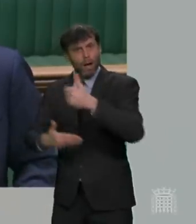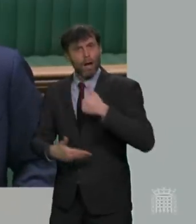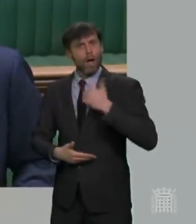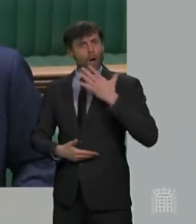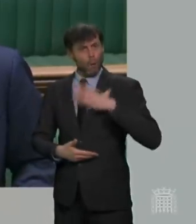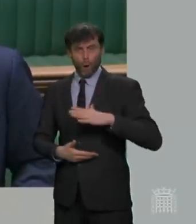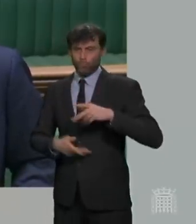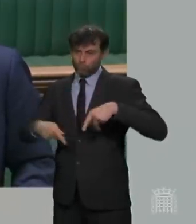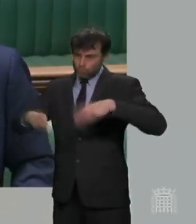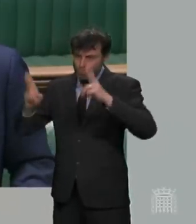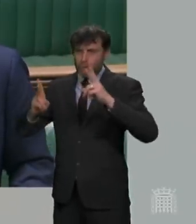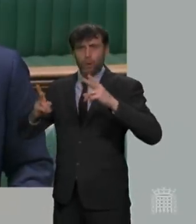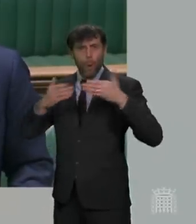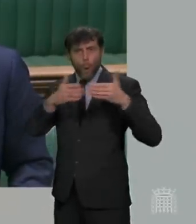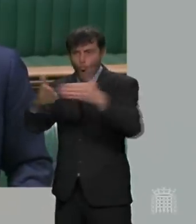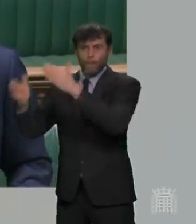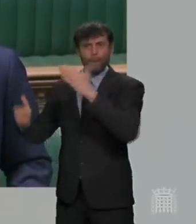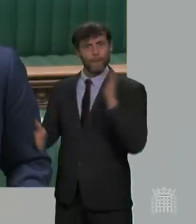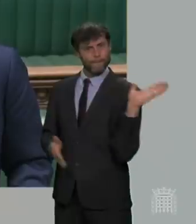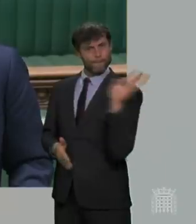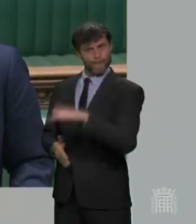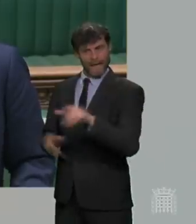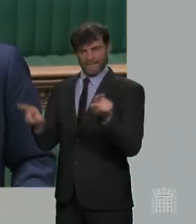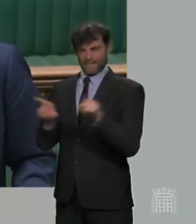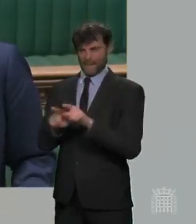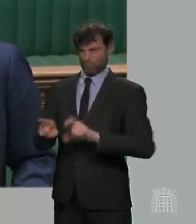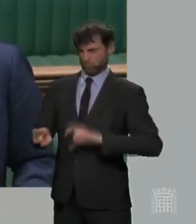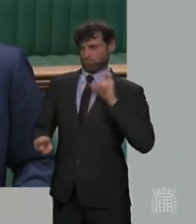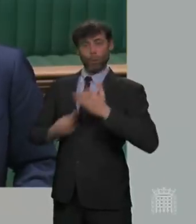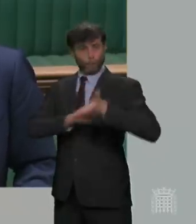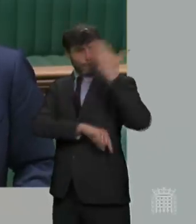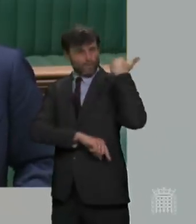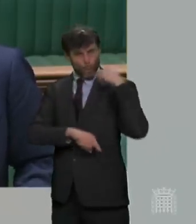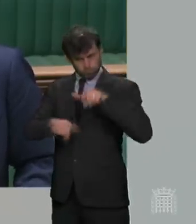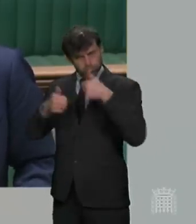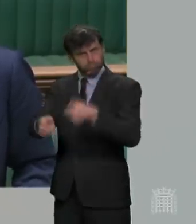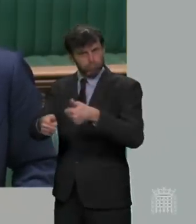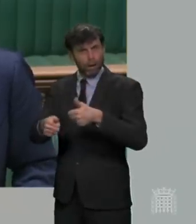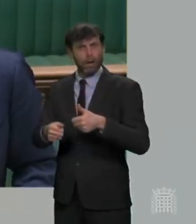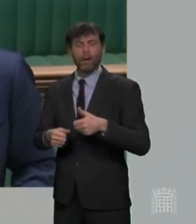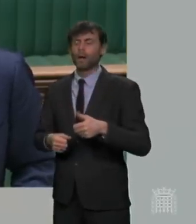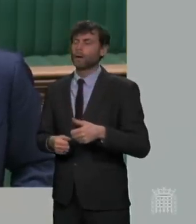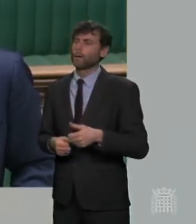be opening up in the way that they were in the past, rather than people going round and giving